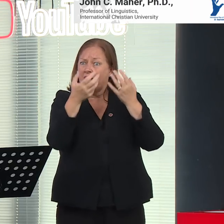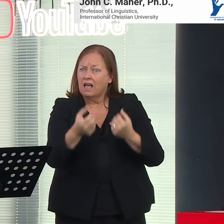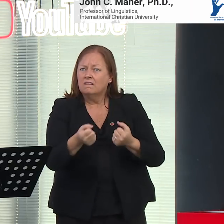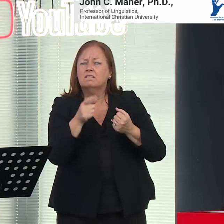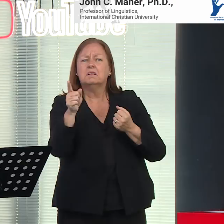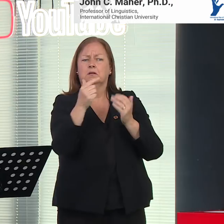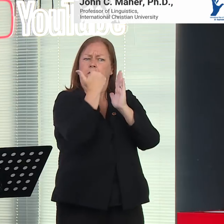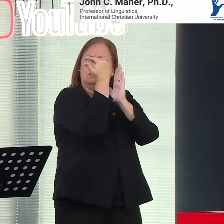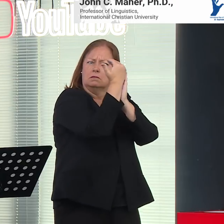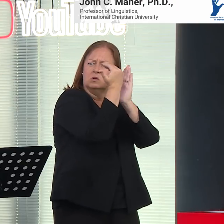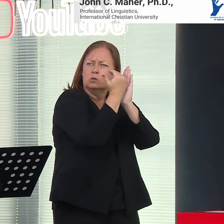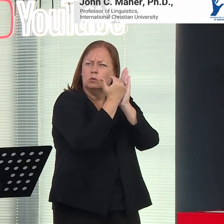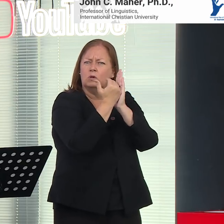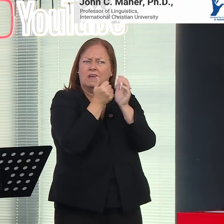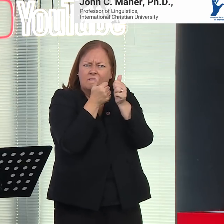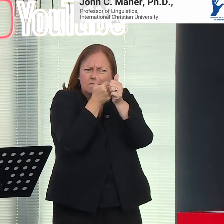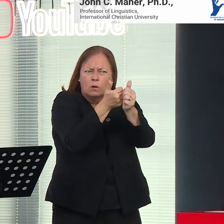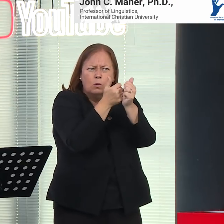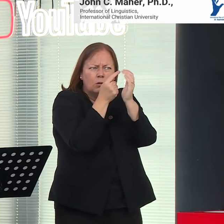Let's start. One, grammar.